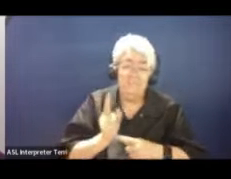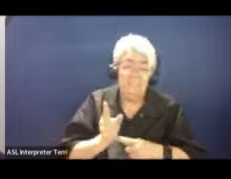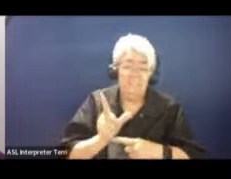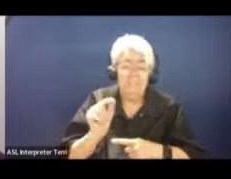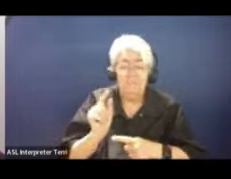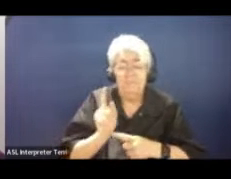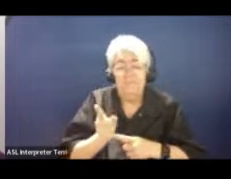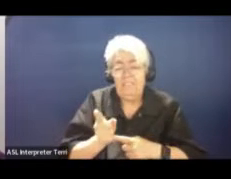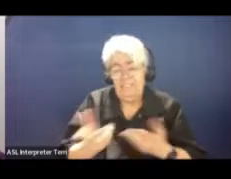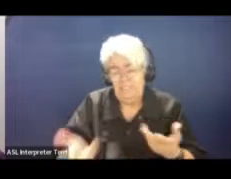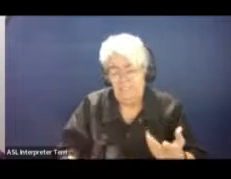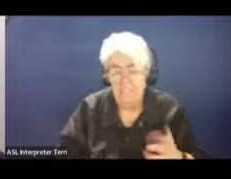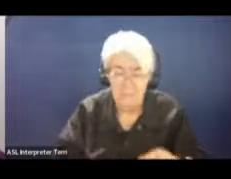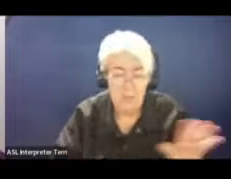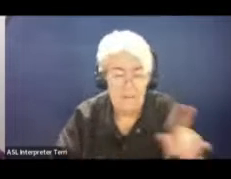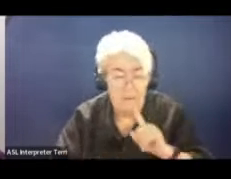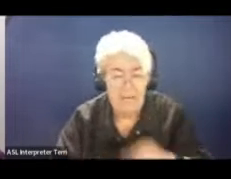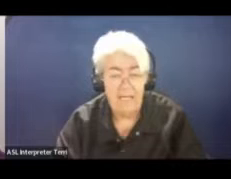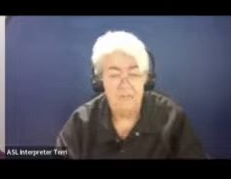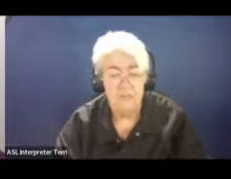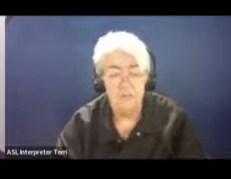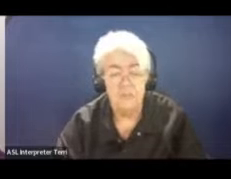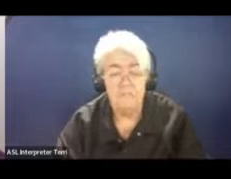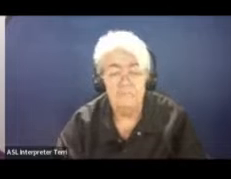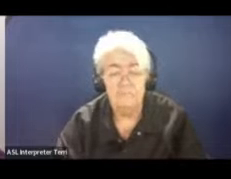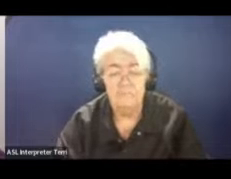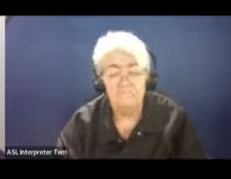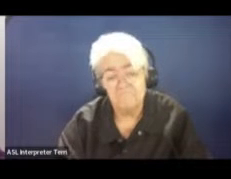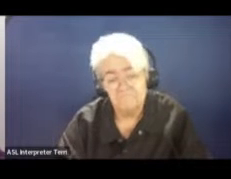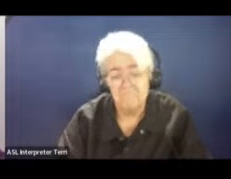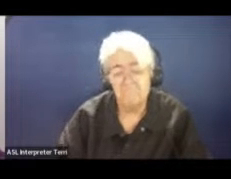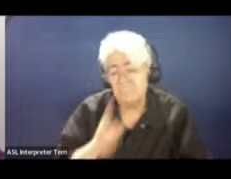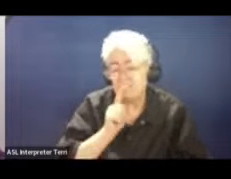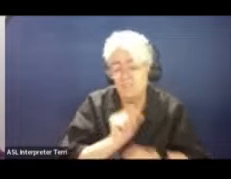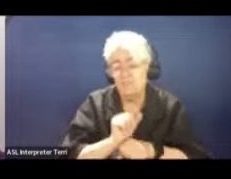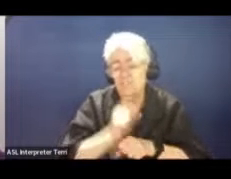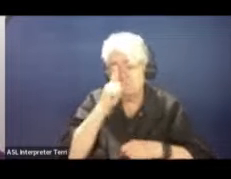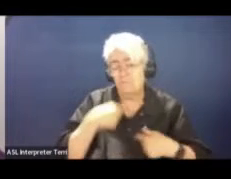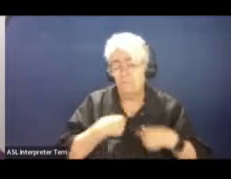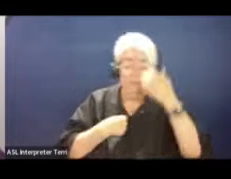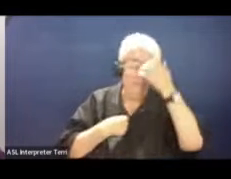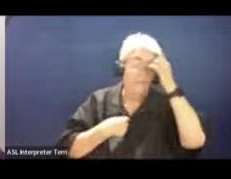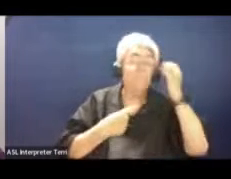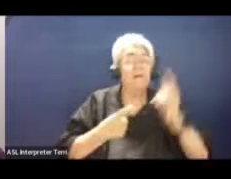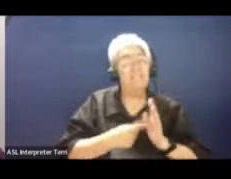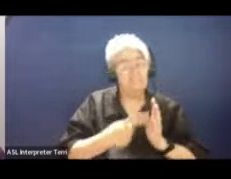answers. That's true for me. Sometimes, though, survivors have a lot to their story that